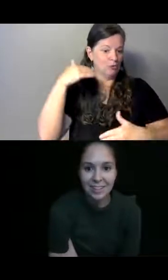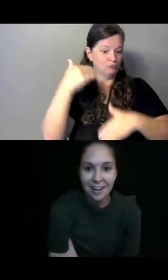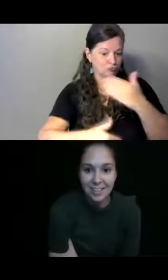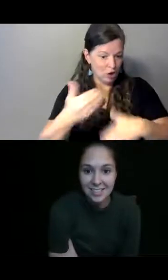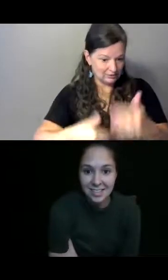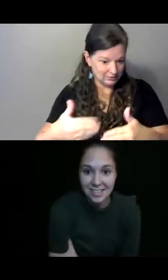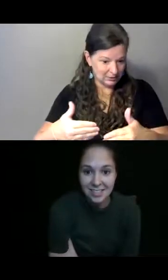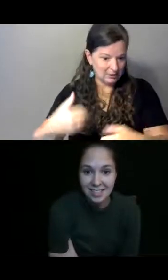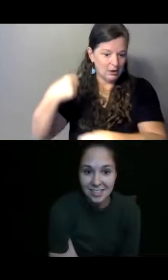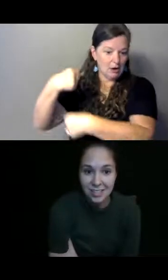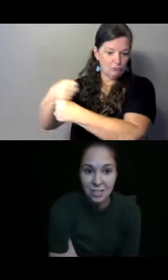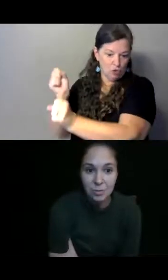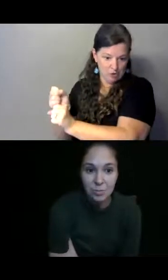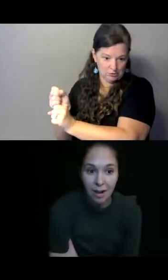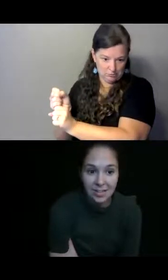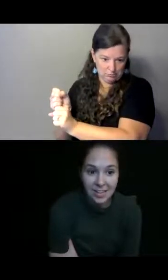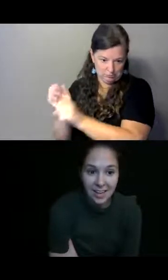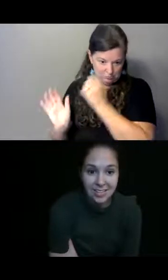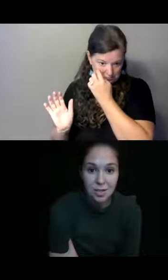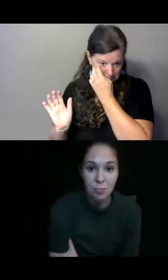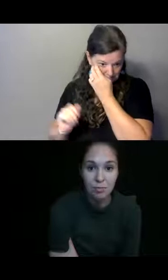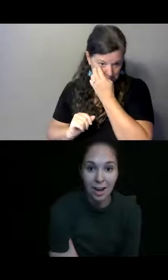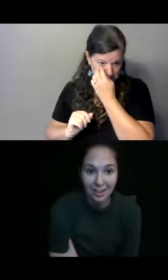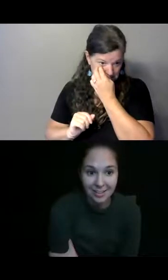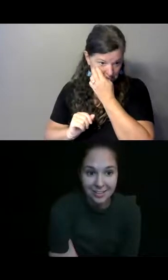content, process, product,